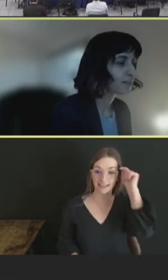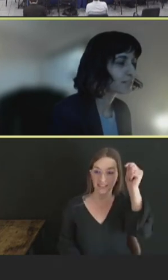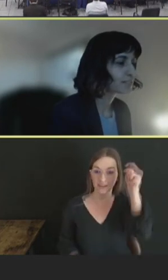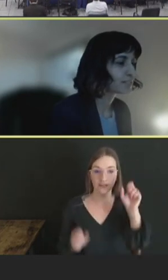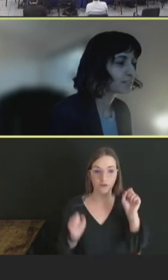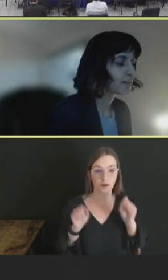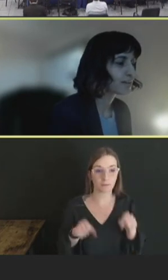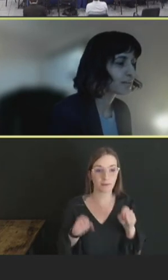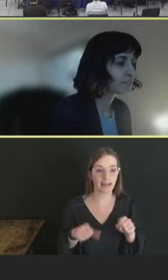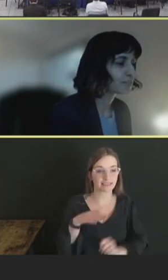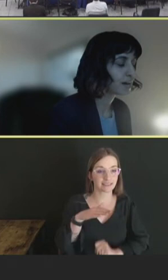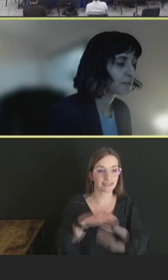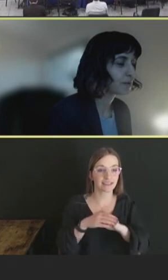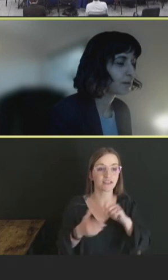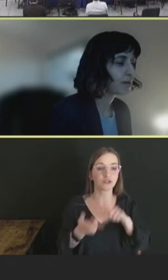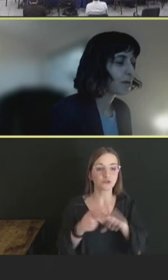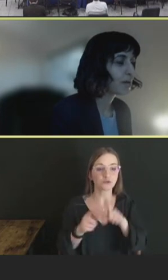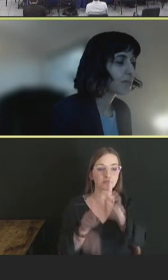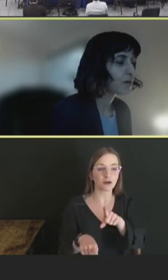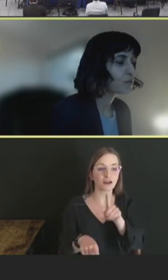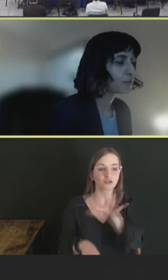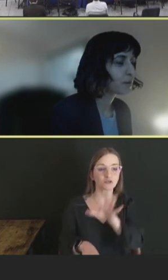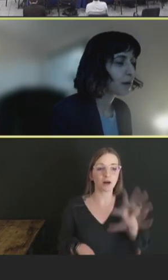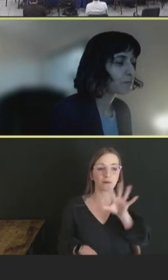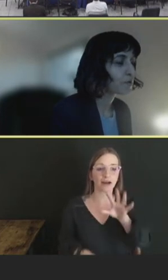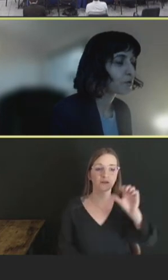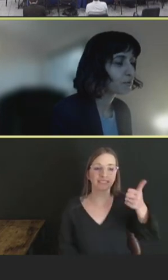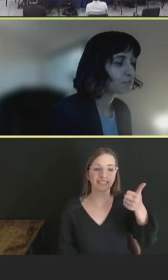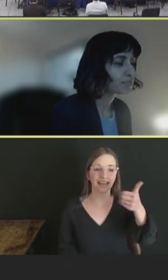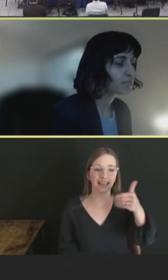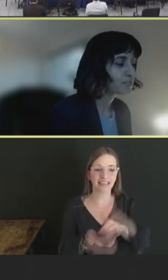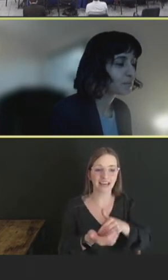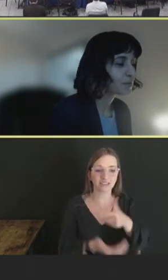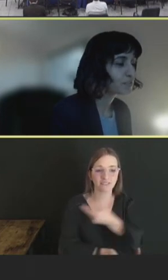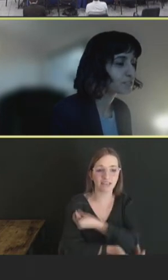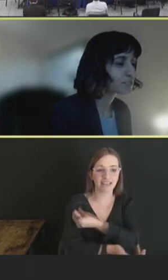10,000 vaccines at any given time, and that only about 0.1 percent of the immune system